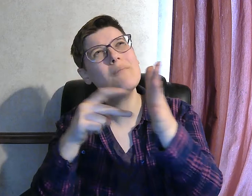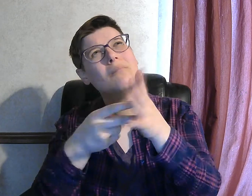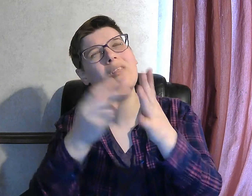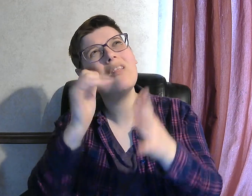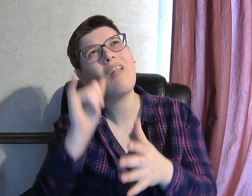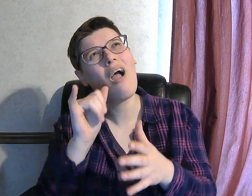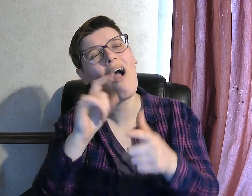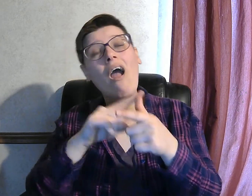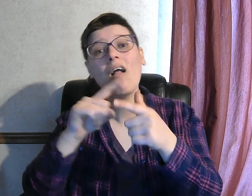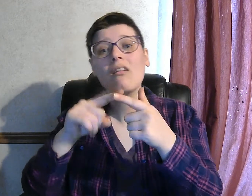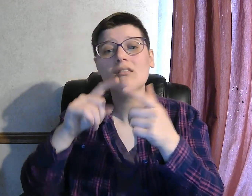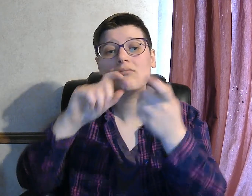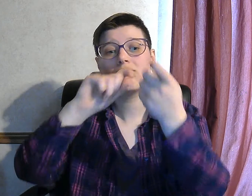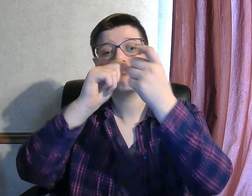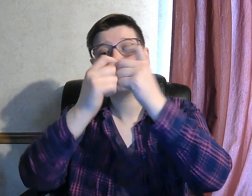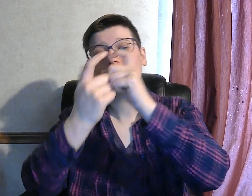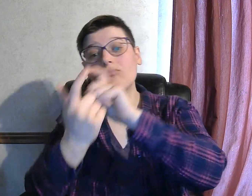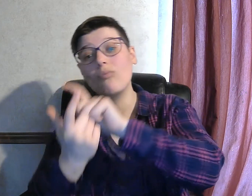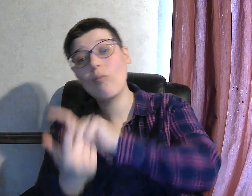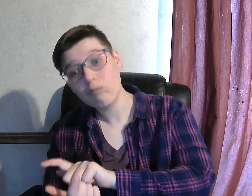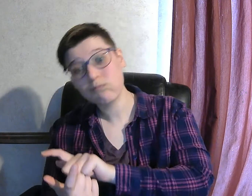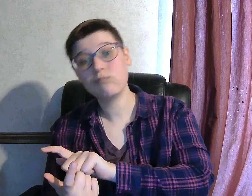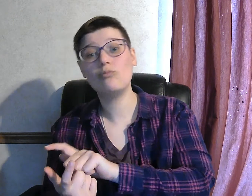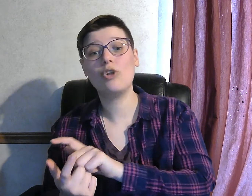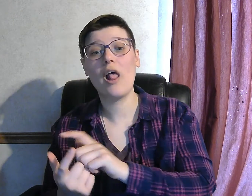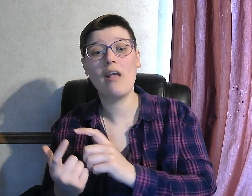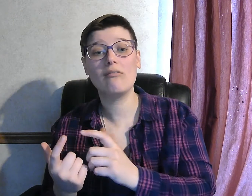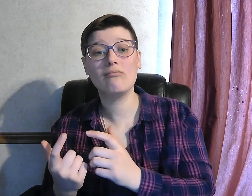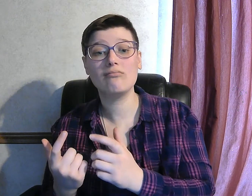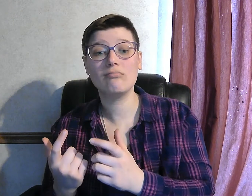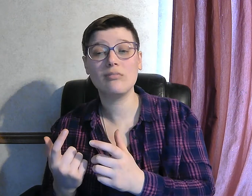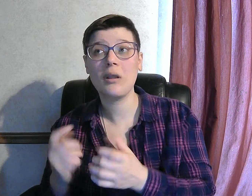I really have to think about it, and envision it, imagine it in my head,